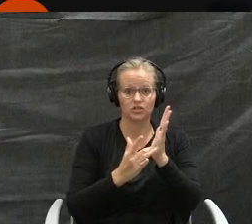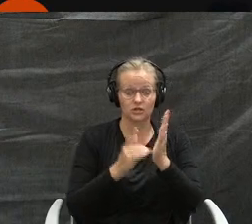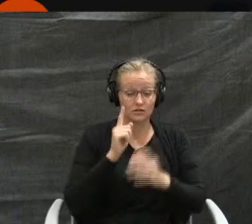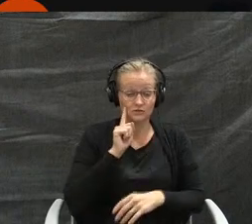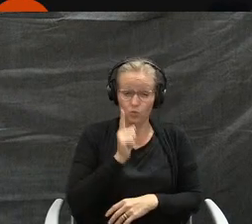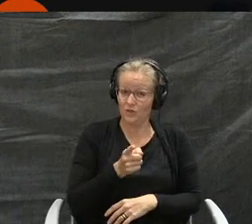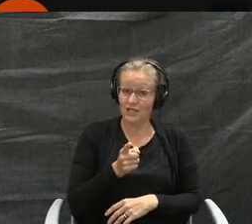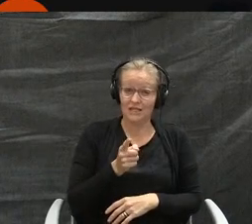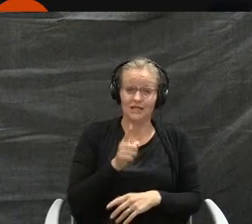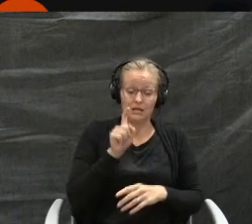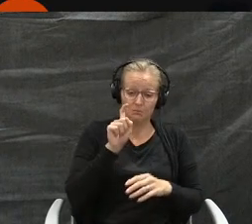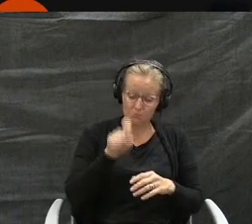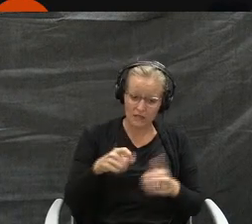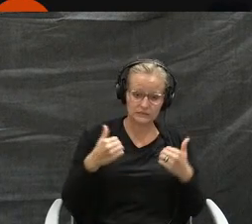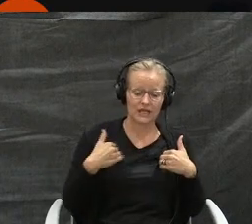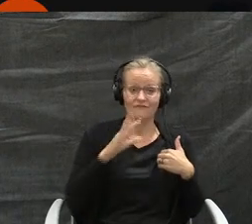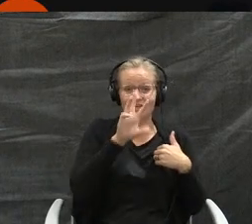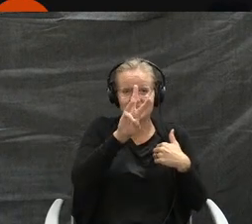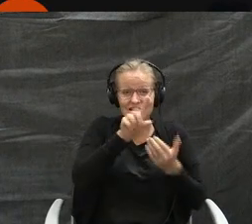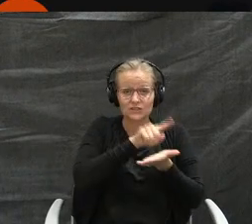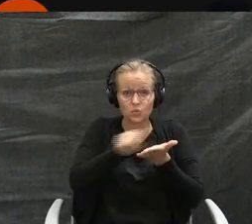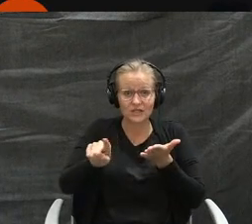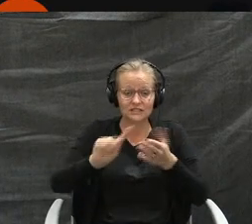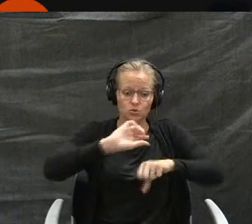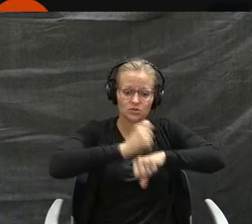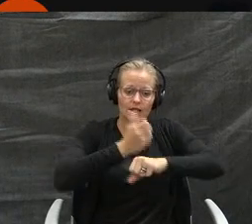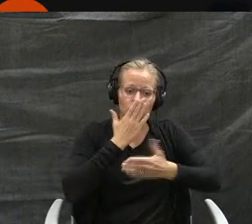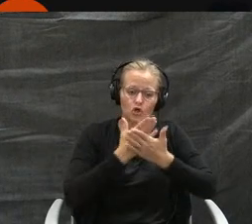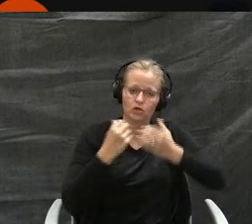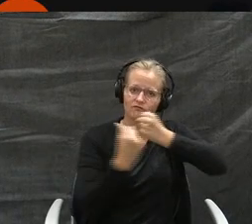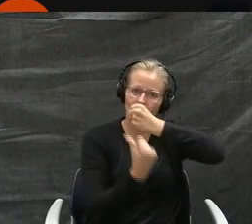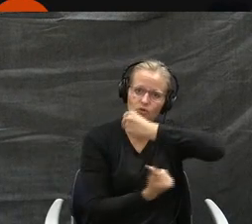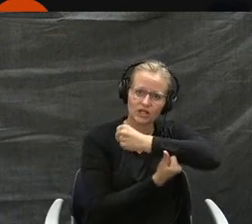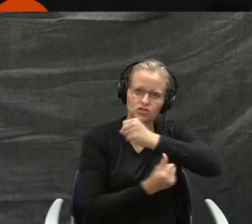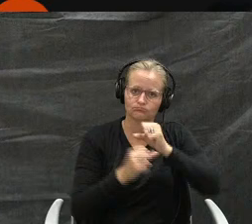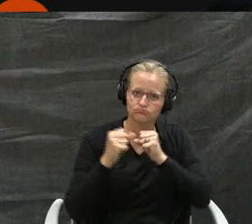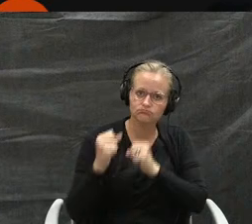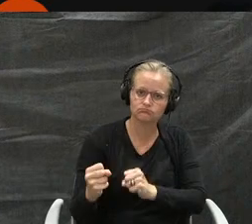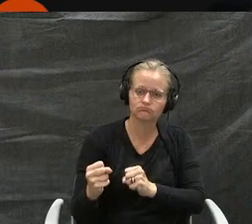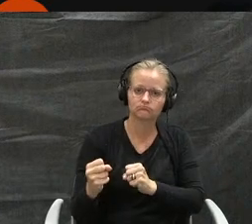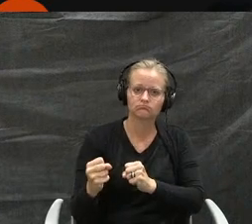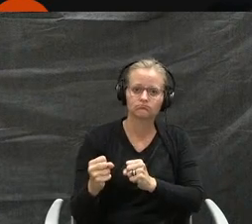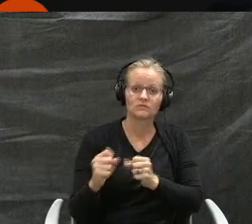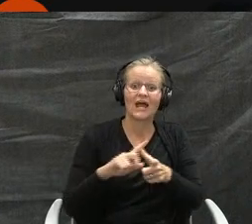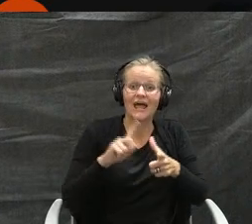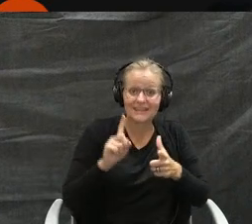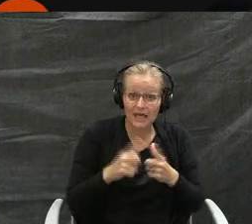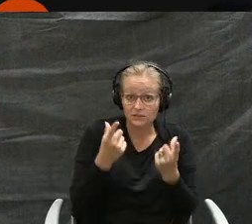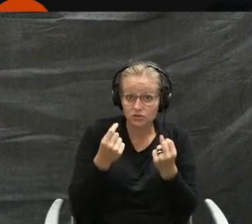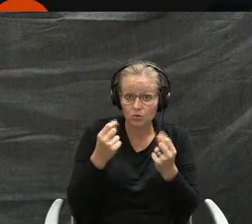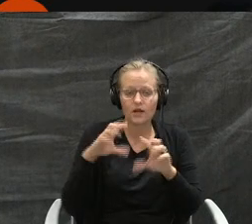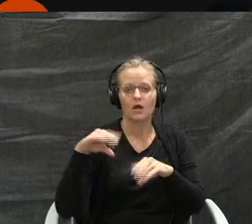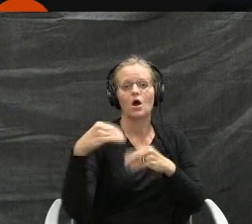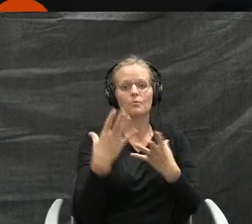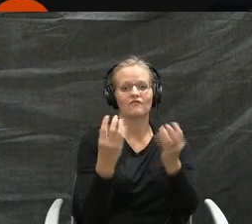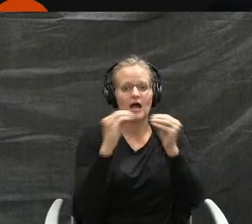foundation. After this foundation is solid, we can begin introducing content and continue to develop